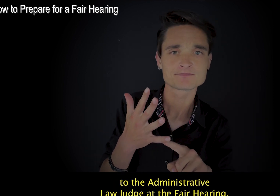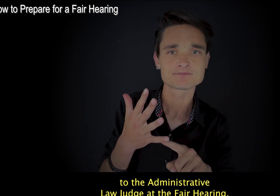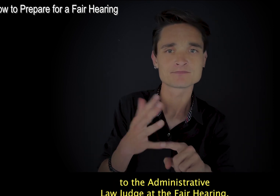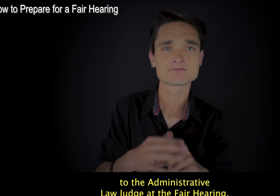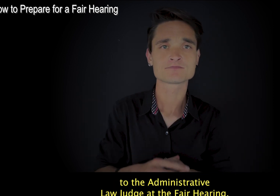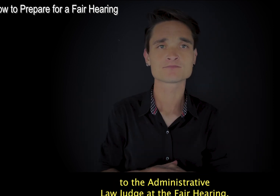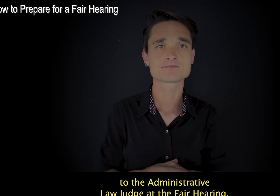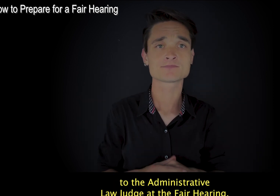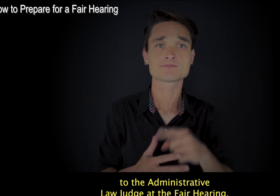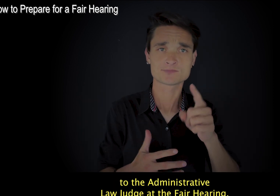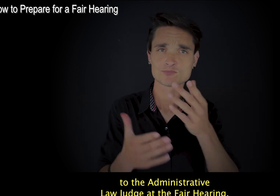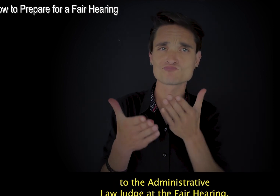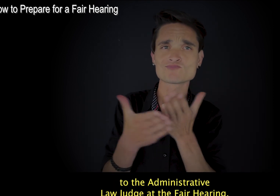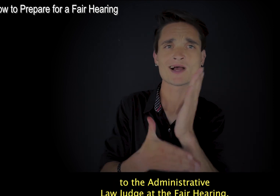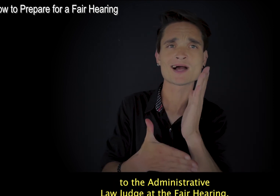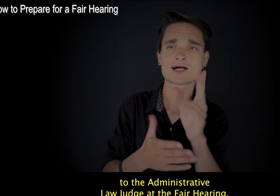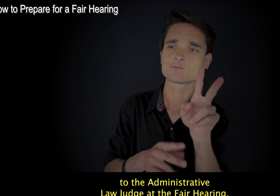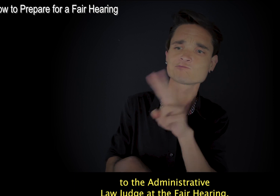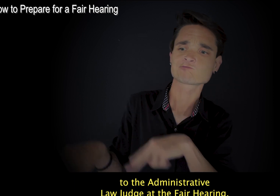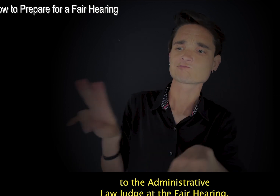to the Administrative Law Judge at the Fair Hearing.